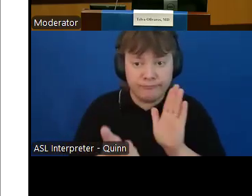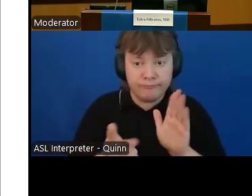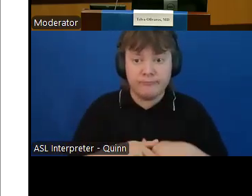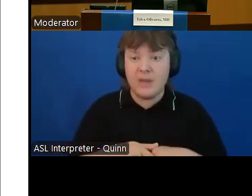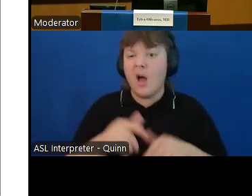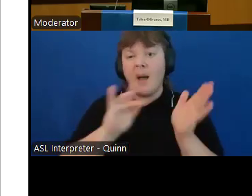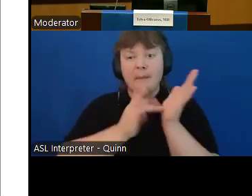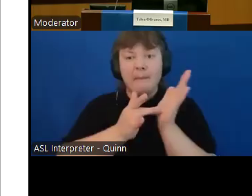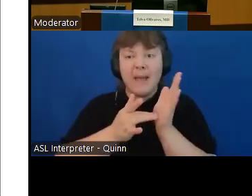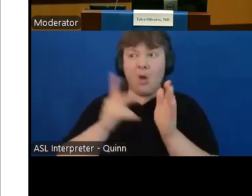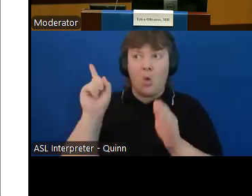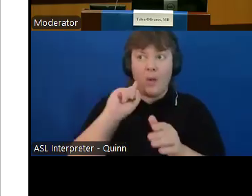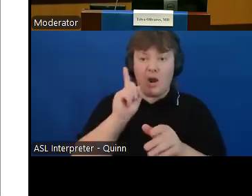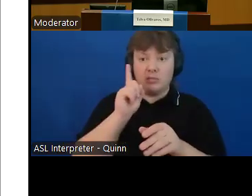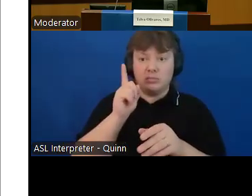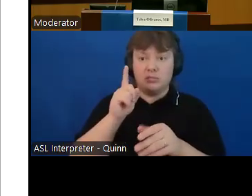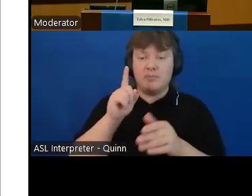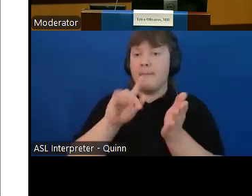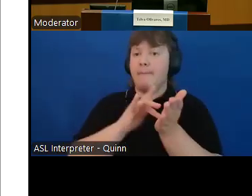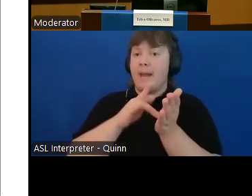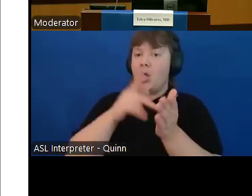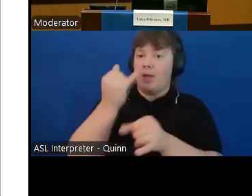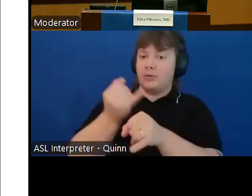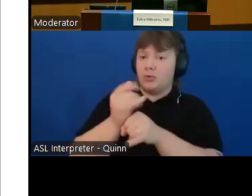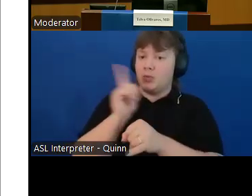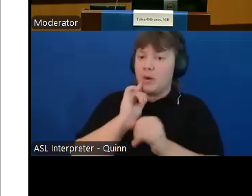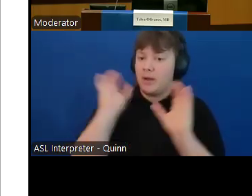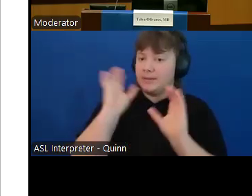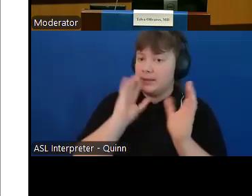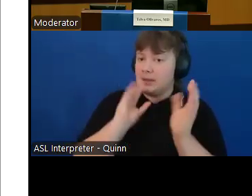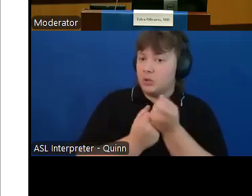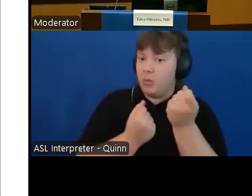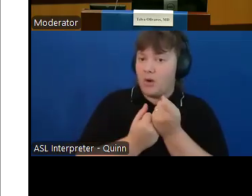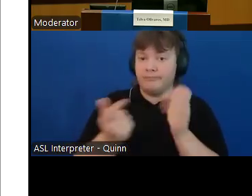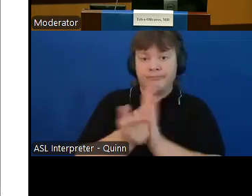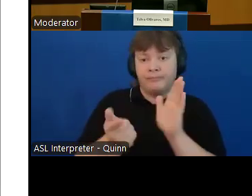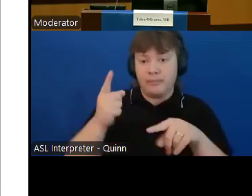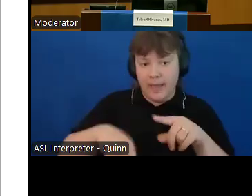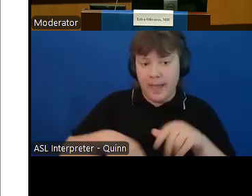institution in which the person is seeking medical aid and dying support. There is an eligibility